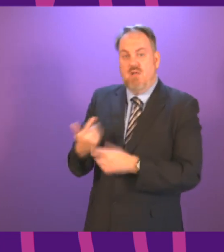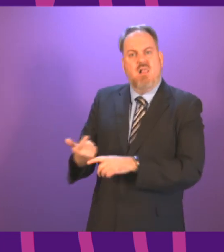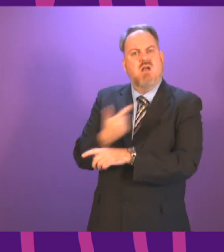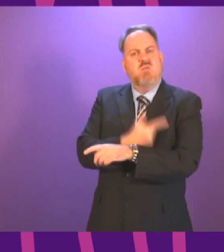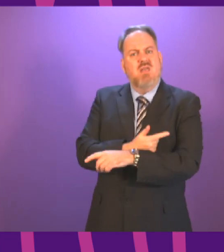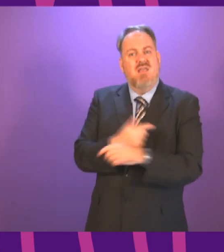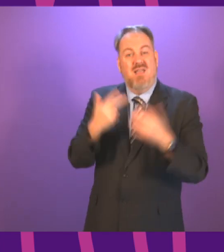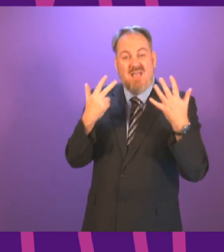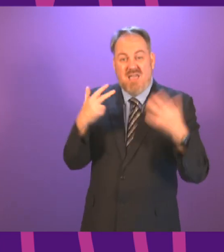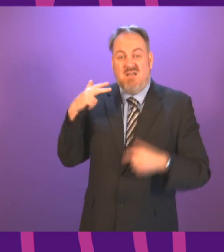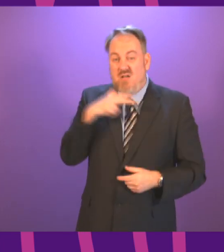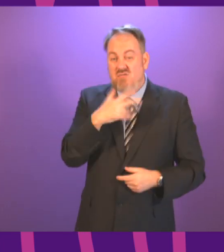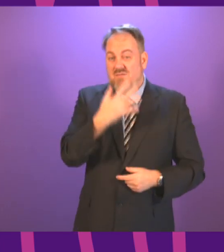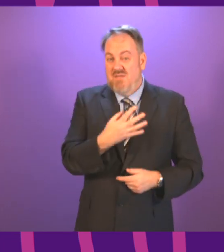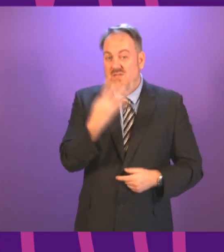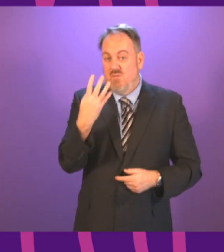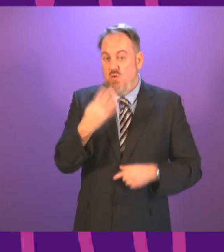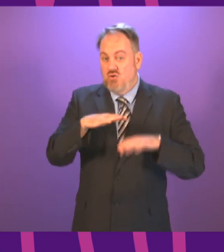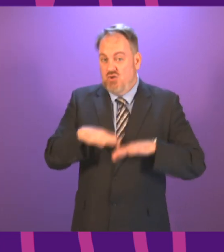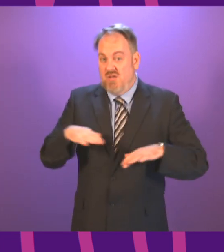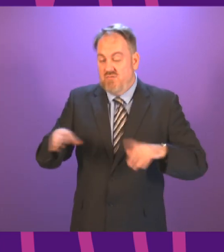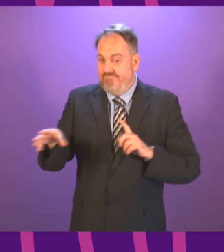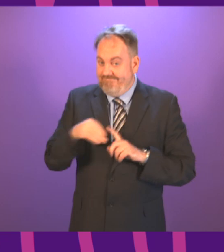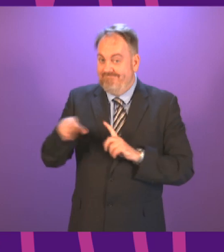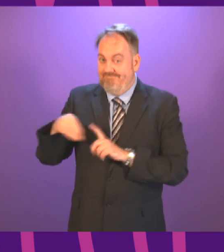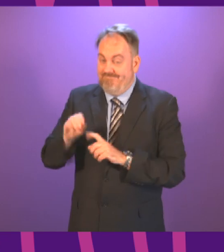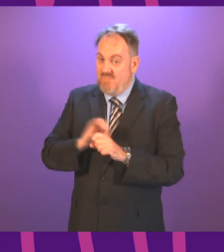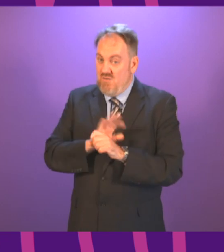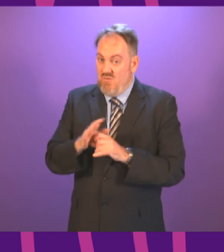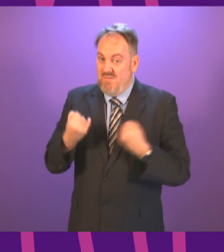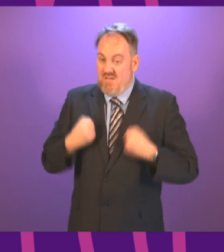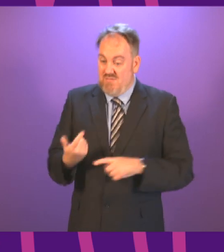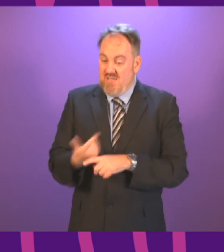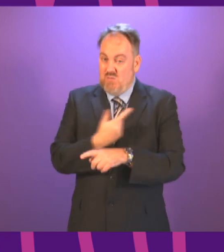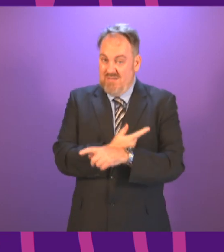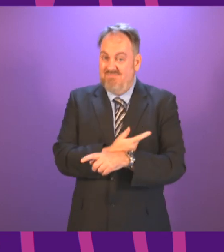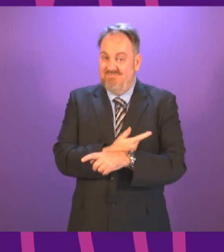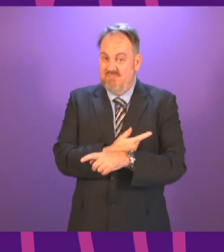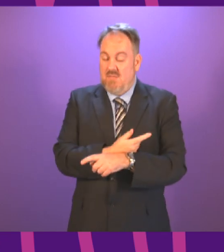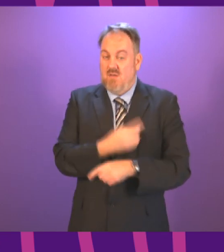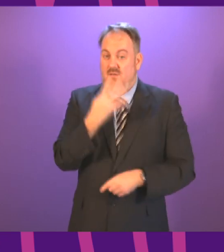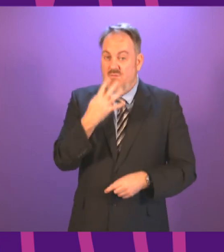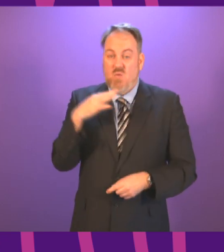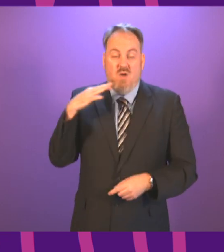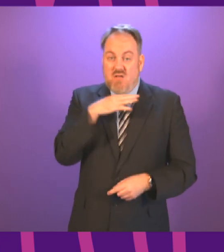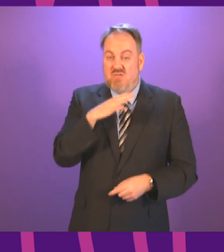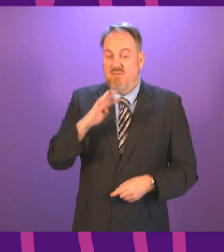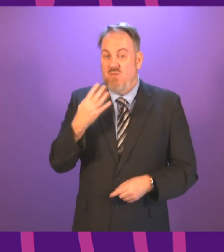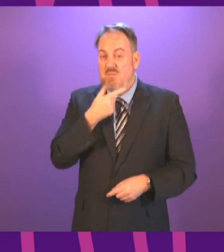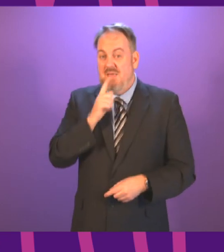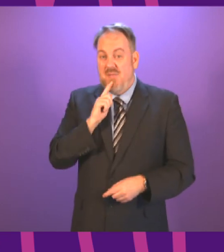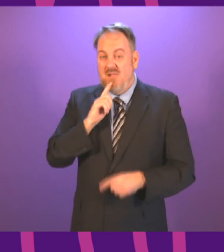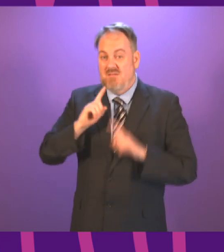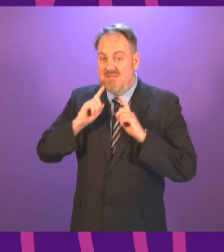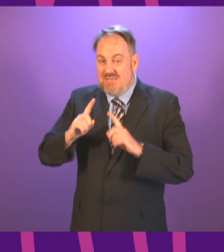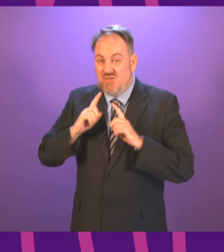Last week, 854 children and young people tested positive, and 404 people employed in education